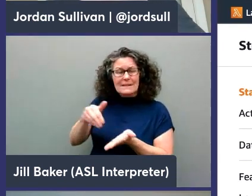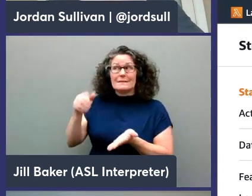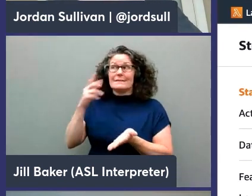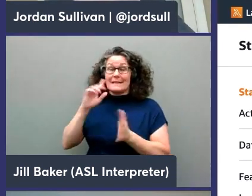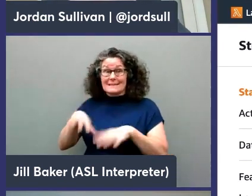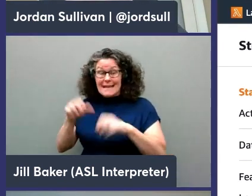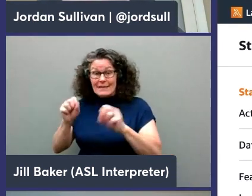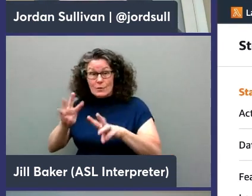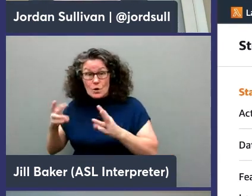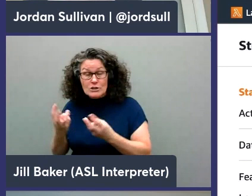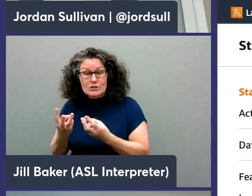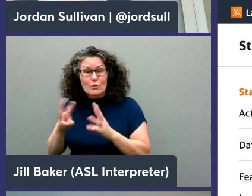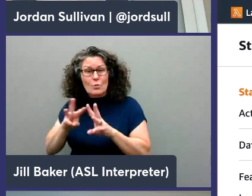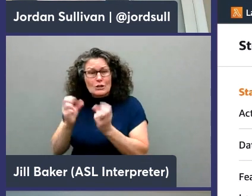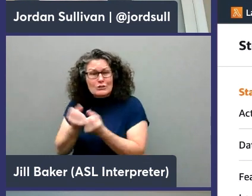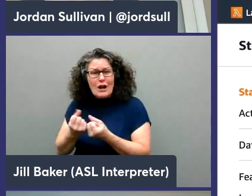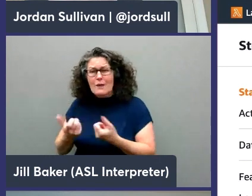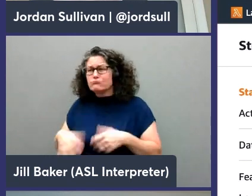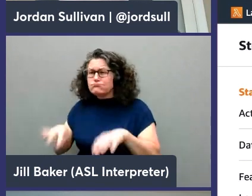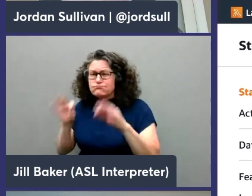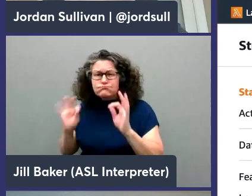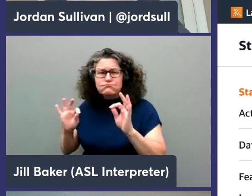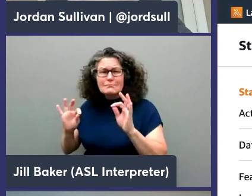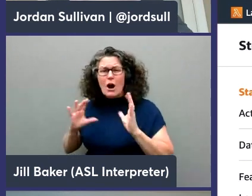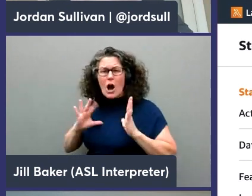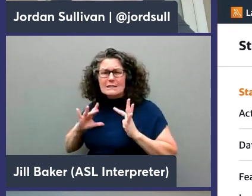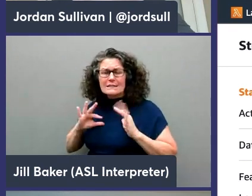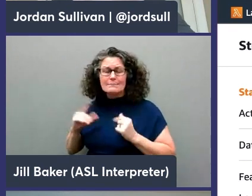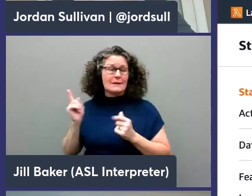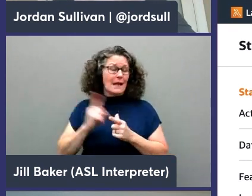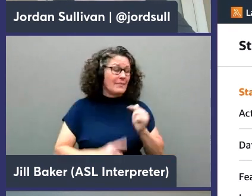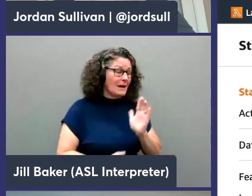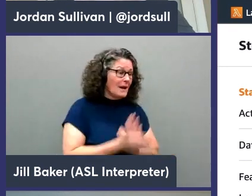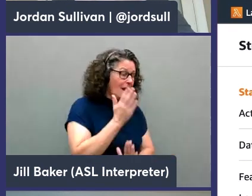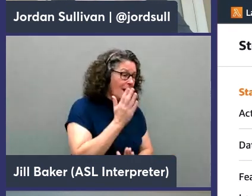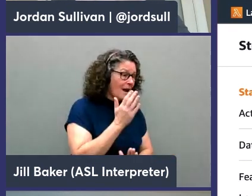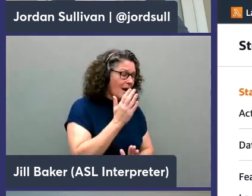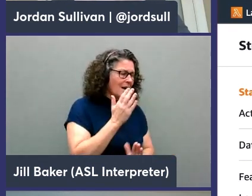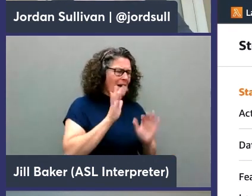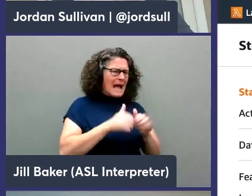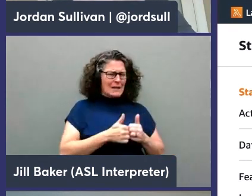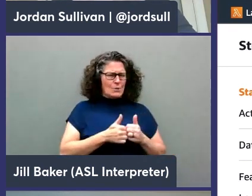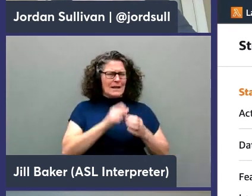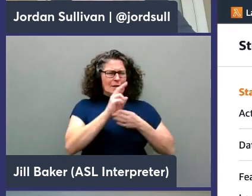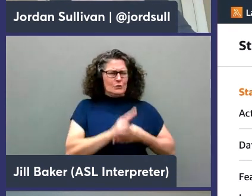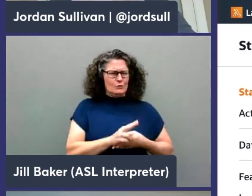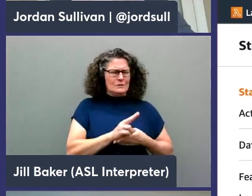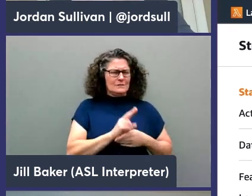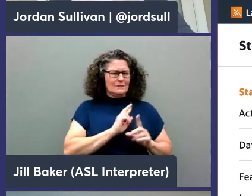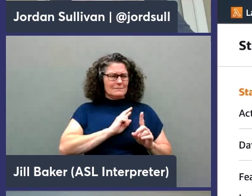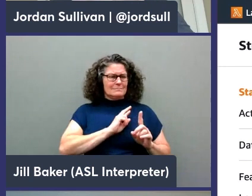and they're like, this is awesome. But then how do I actually apply it to my current application or what I'm doing?